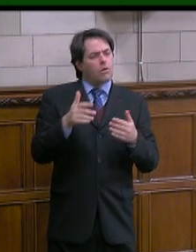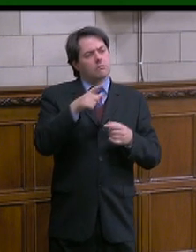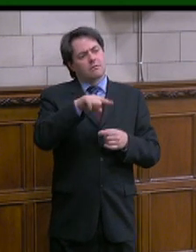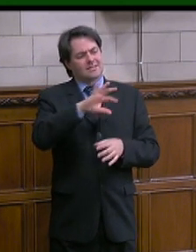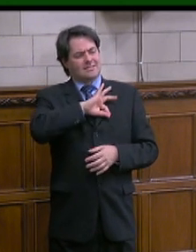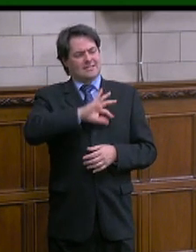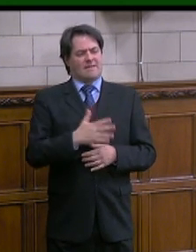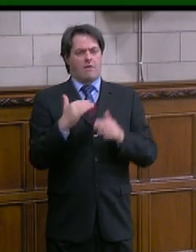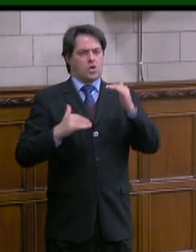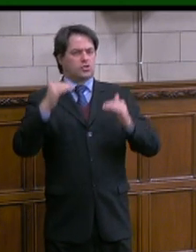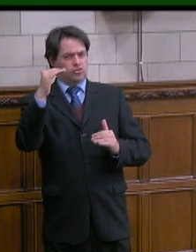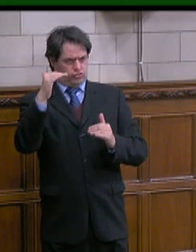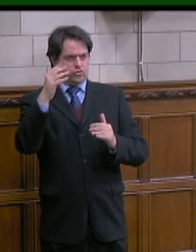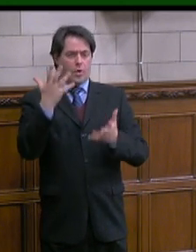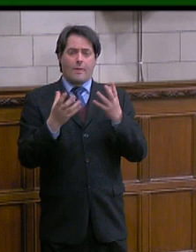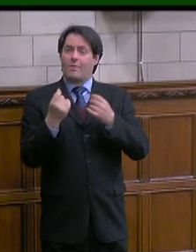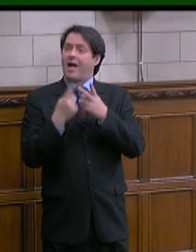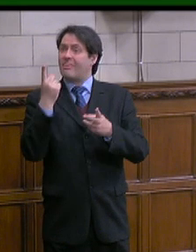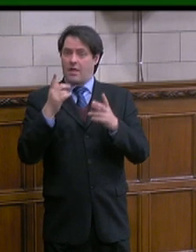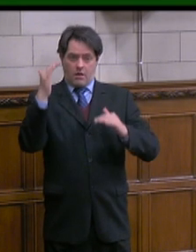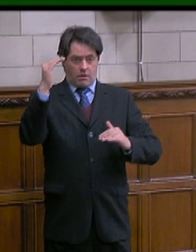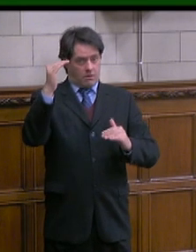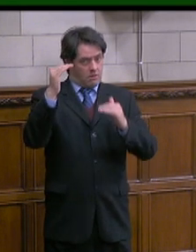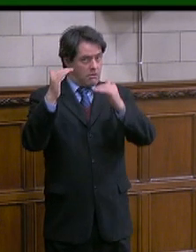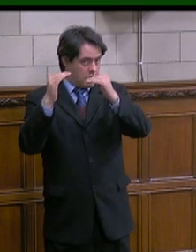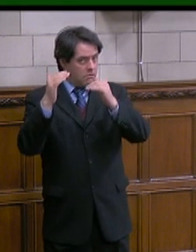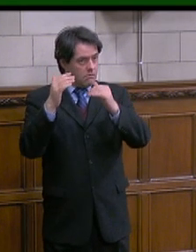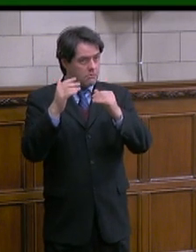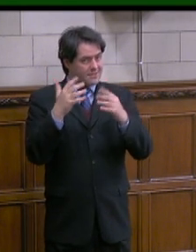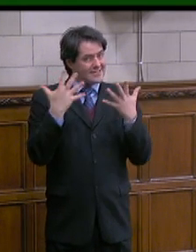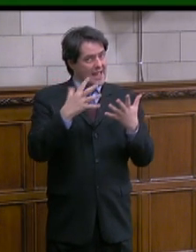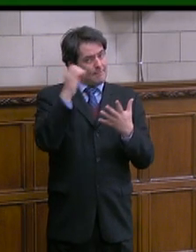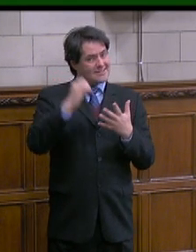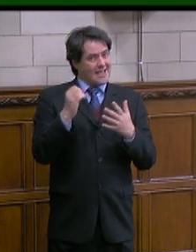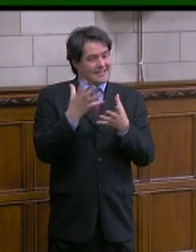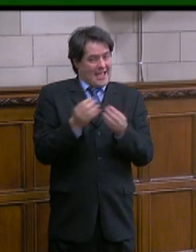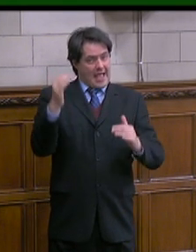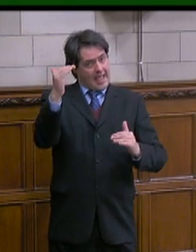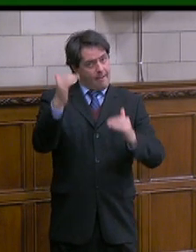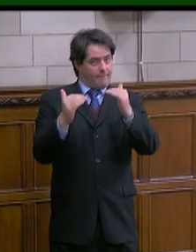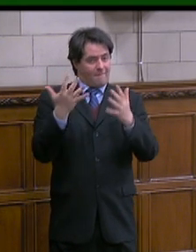and their more advantaged peers closing by an astonishing 10% since 2011.